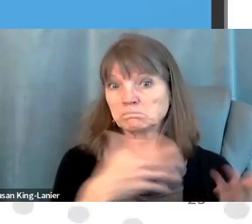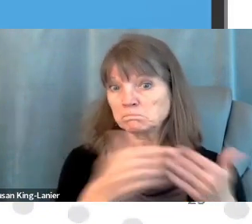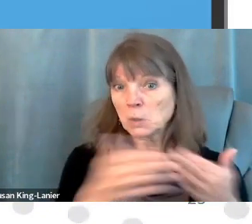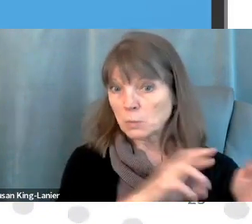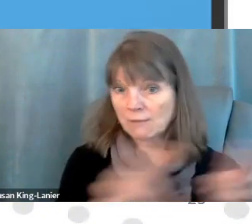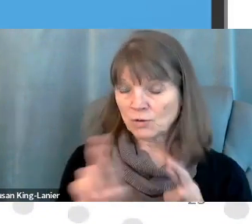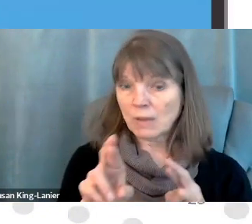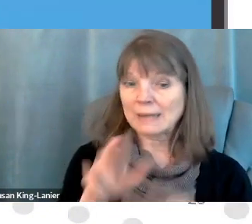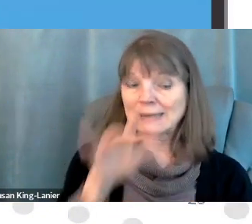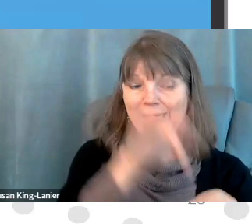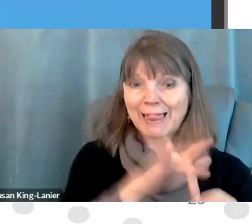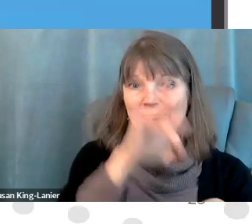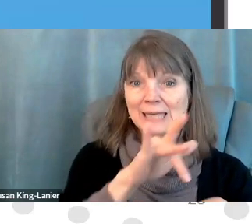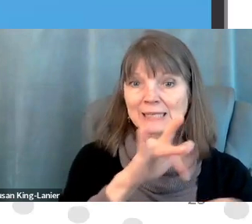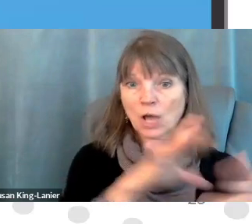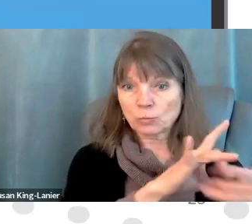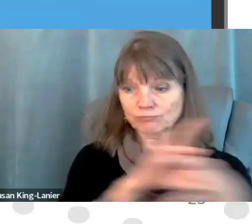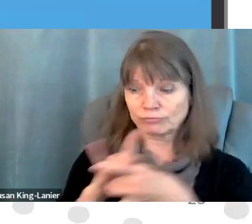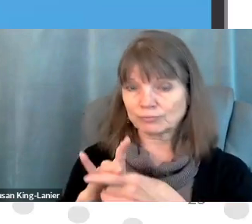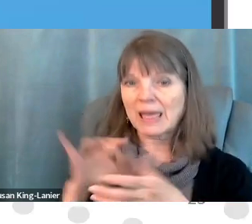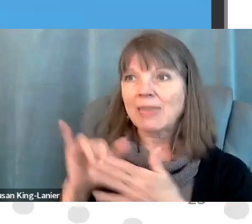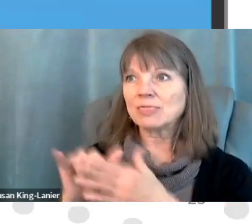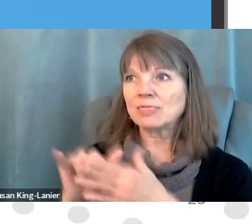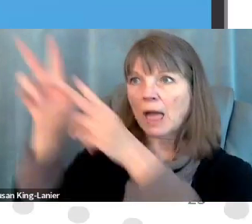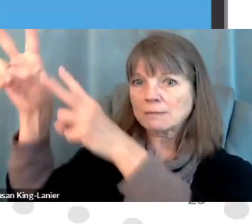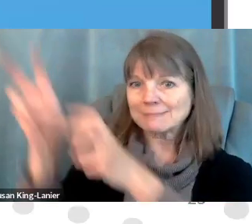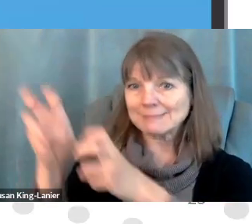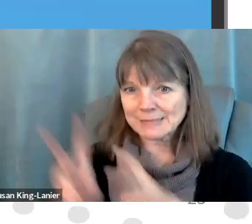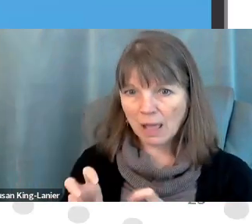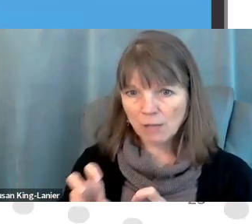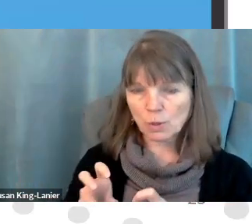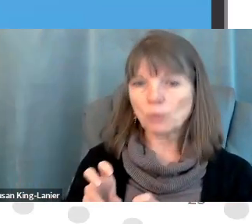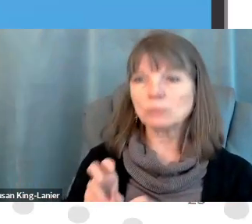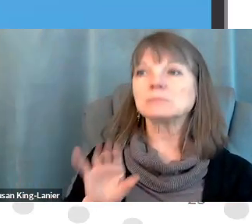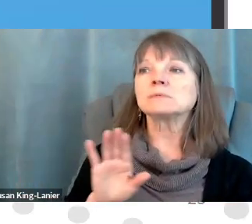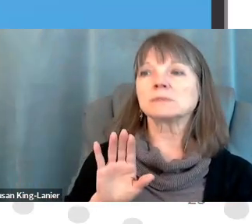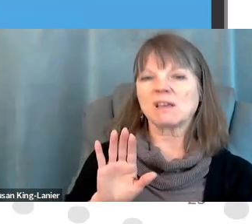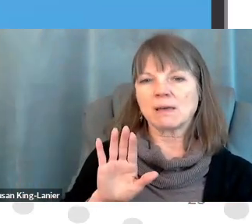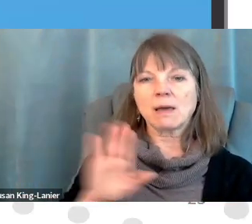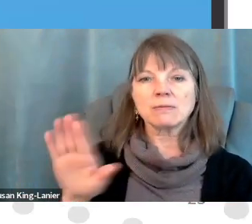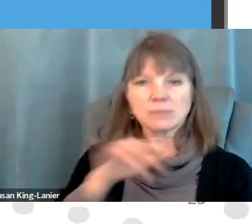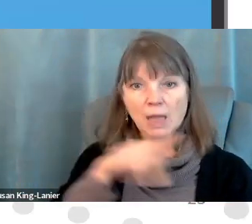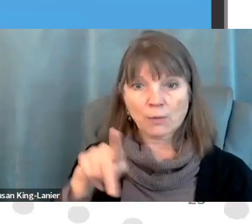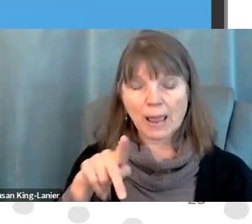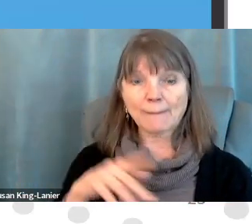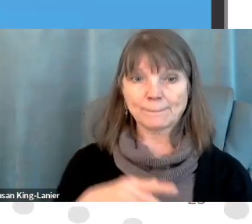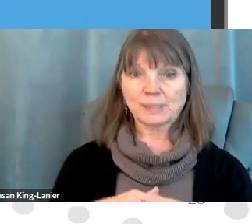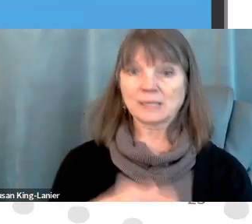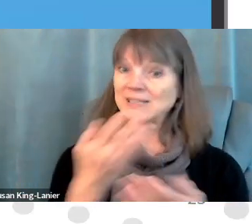And when they're ready, they can click on the link, they can download the app, it'll go to whatever store that matches their phone.